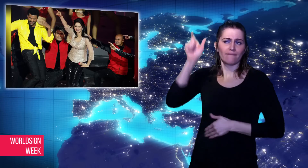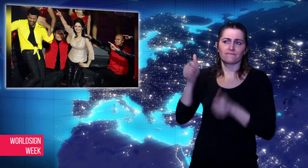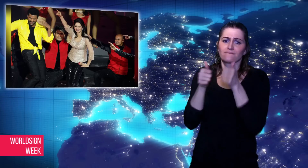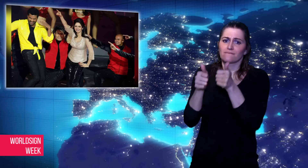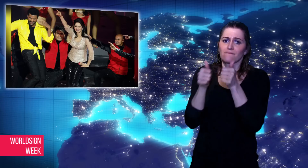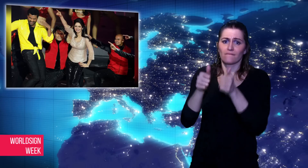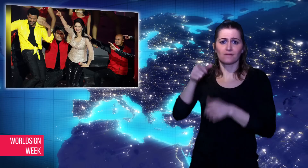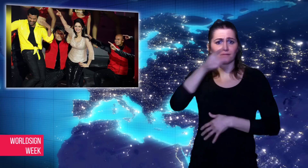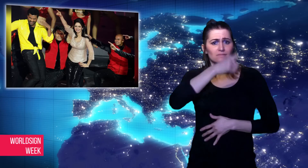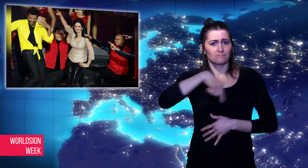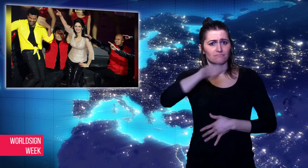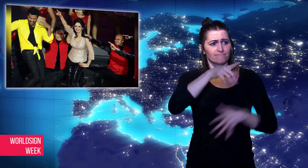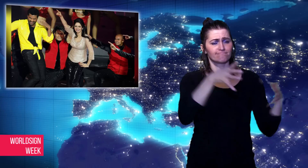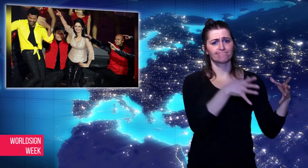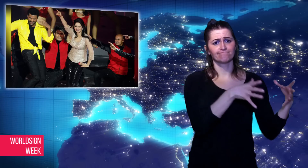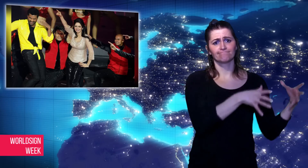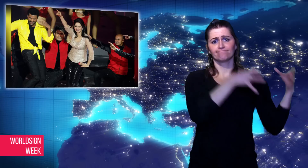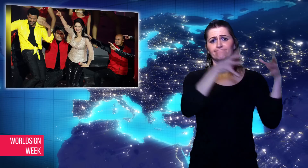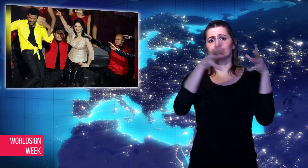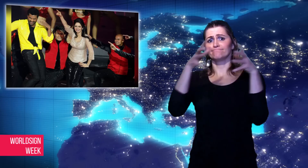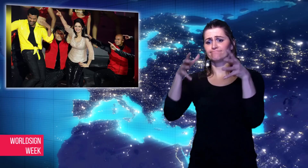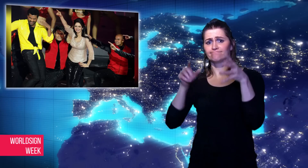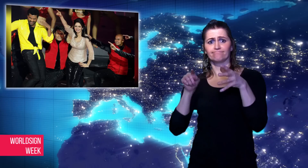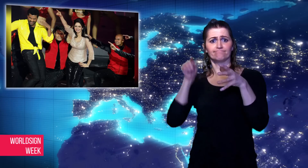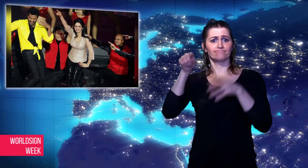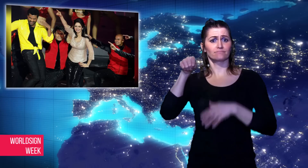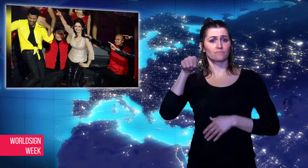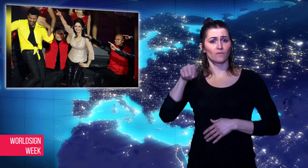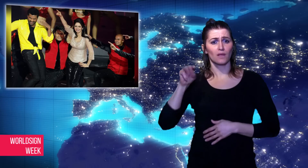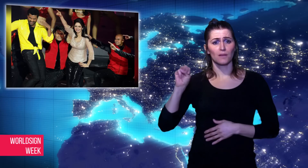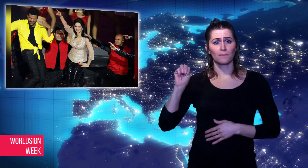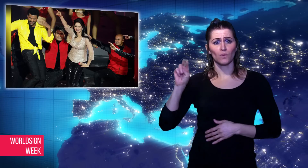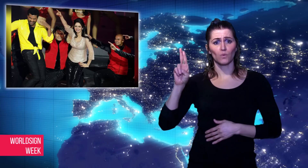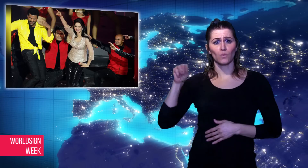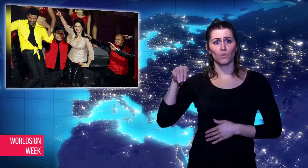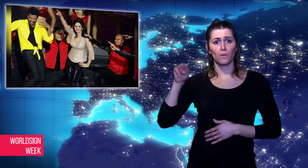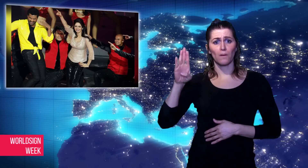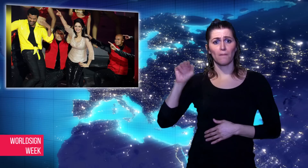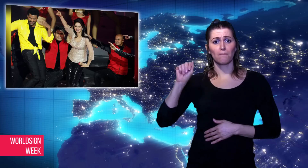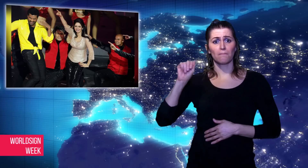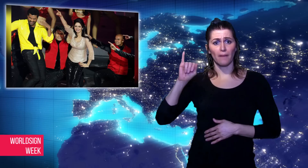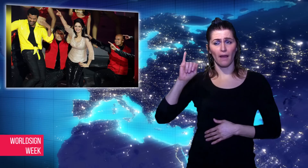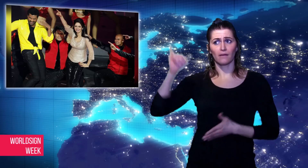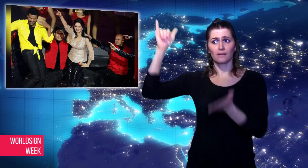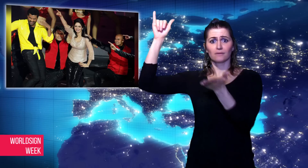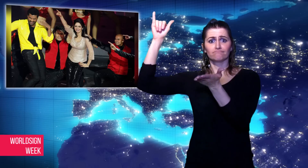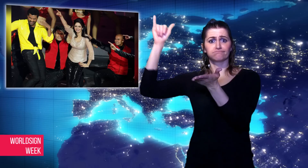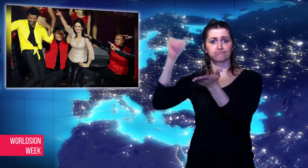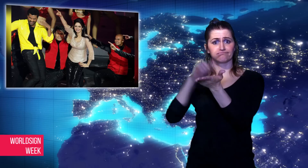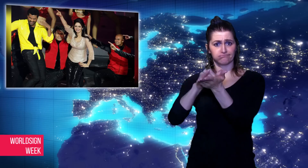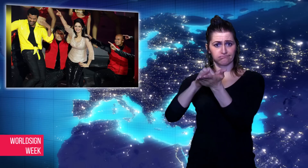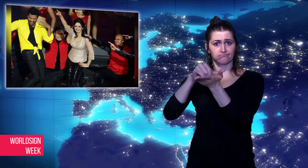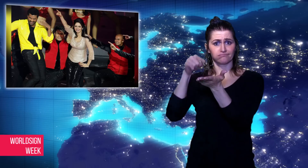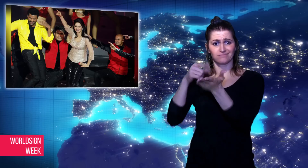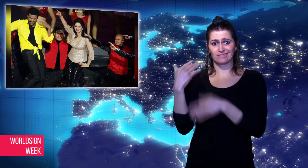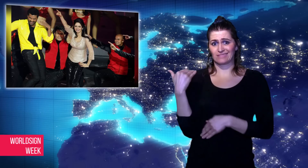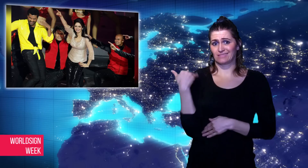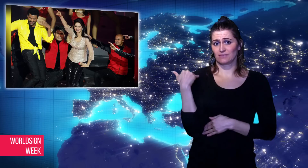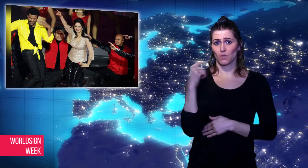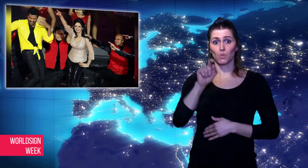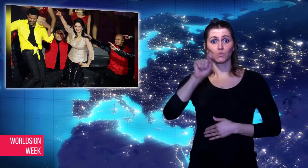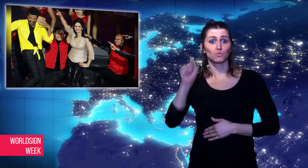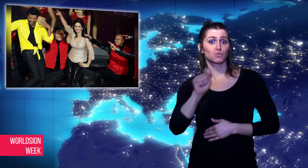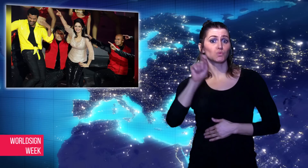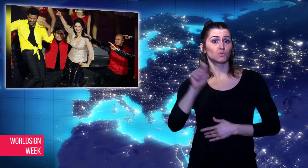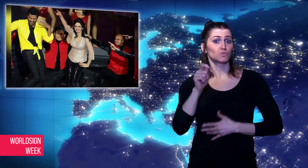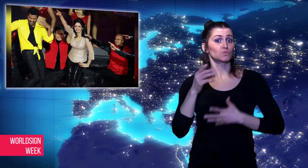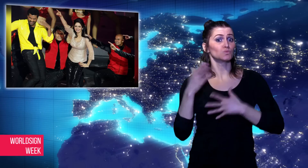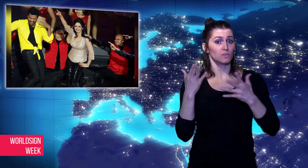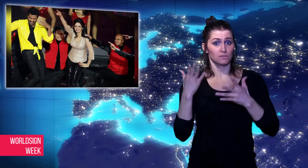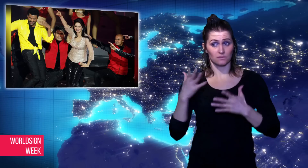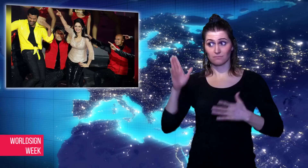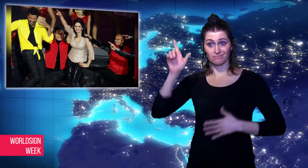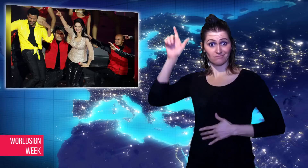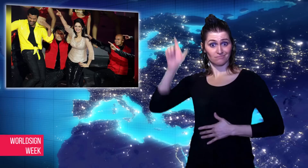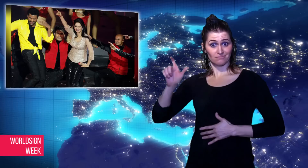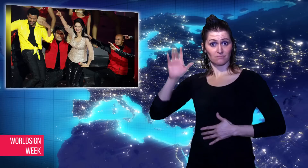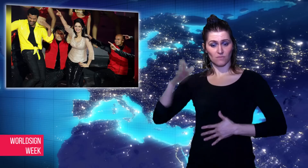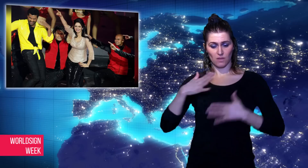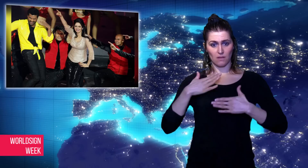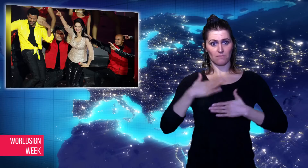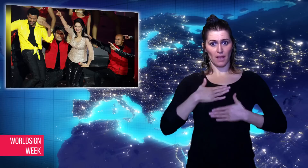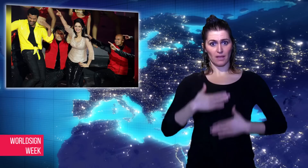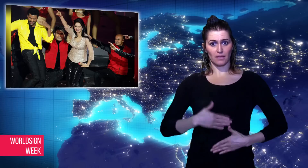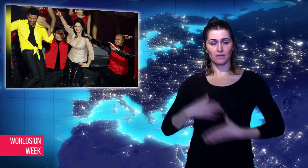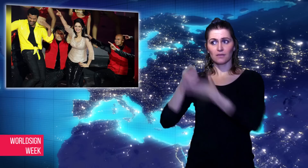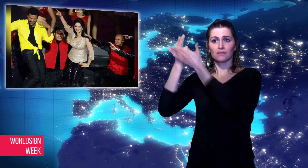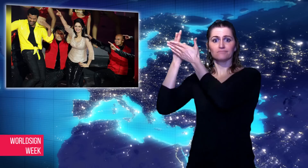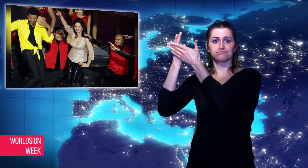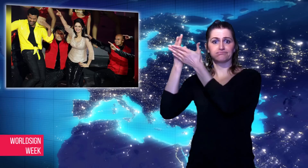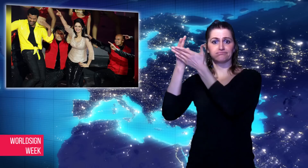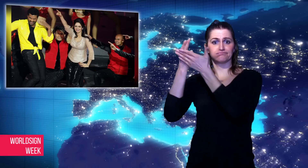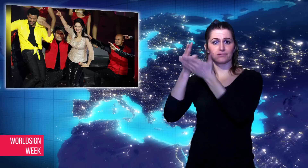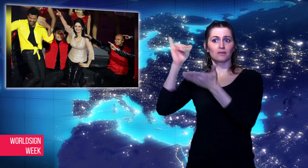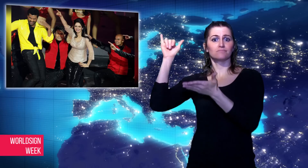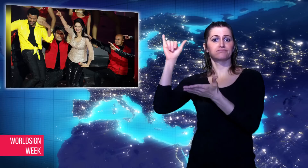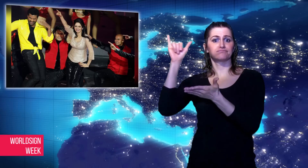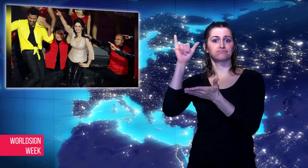Mumbai airport where her body was flew in